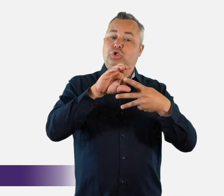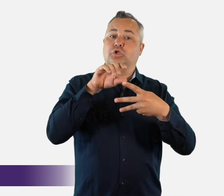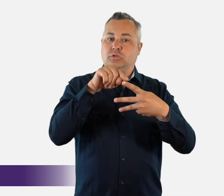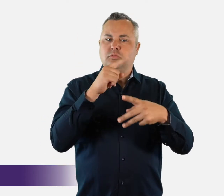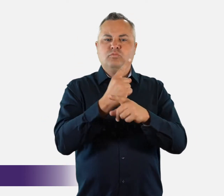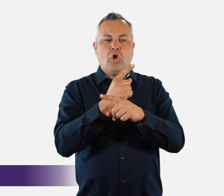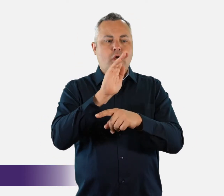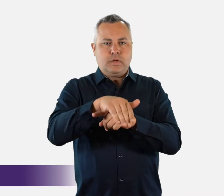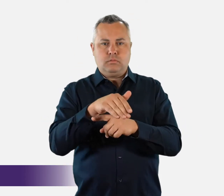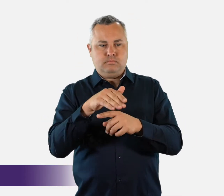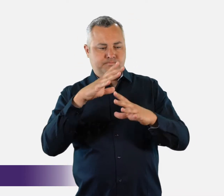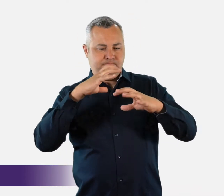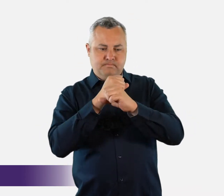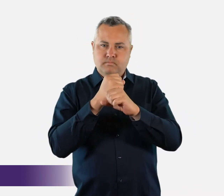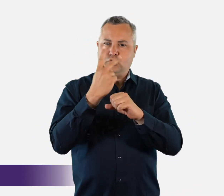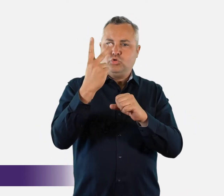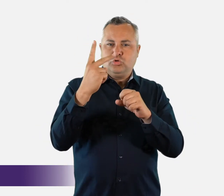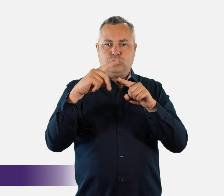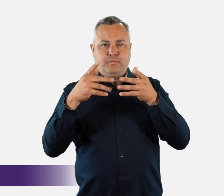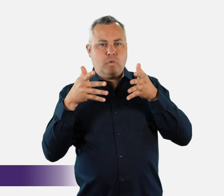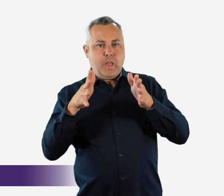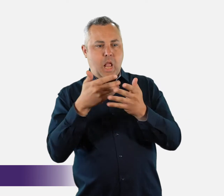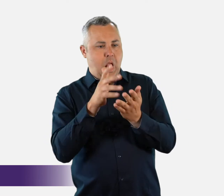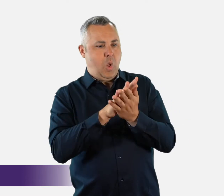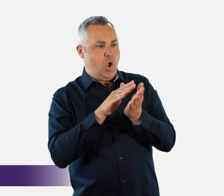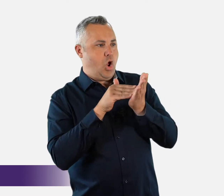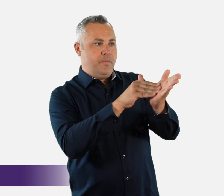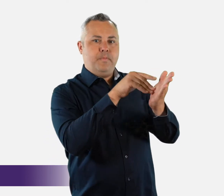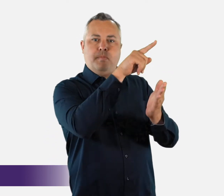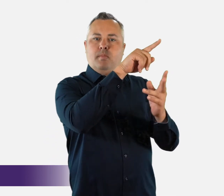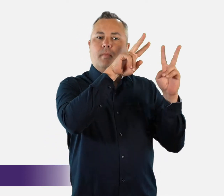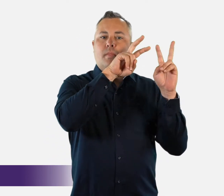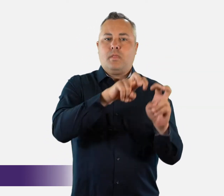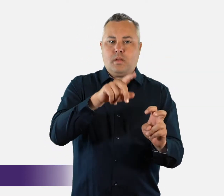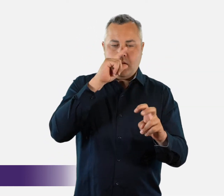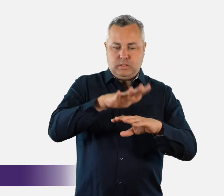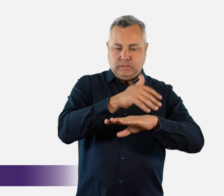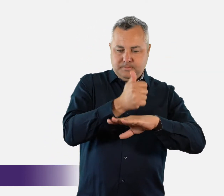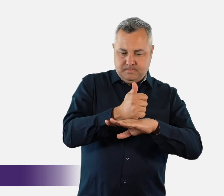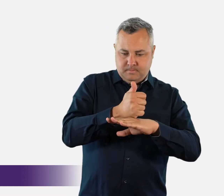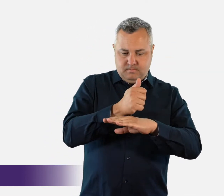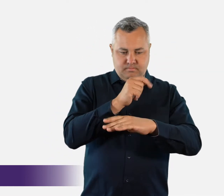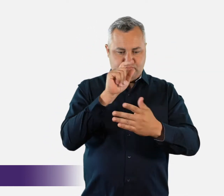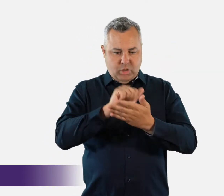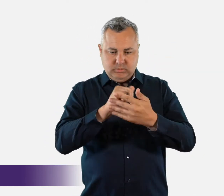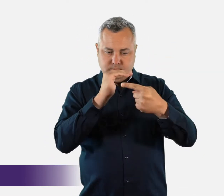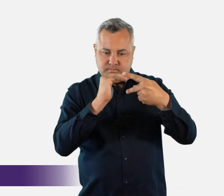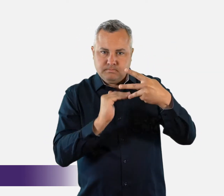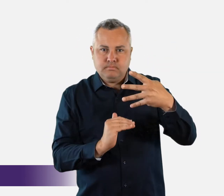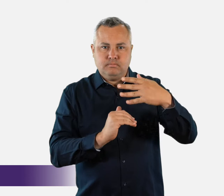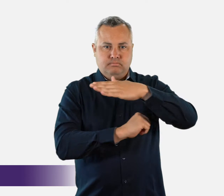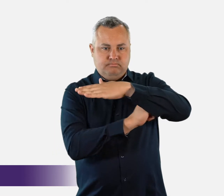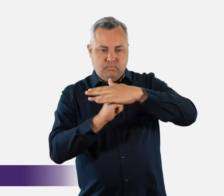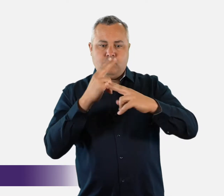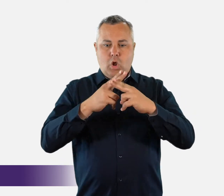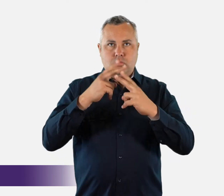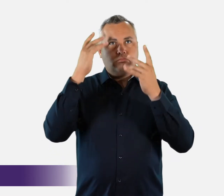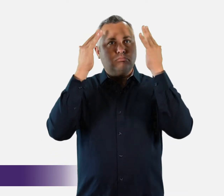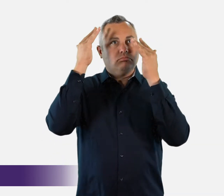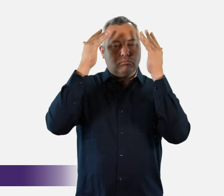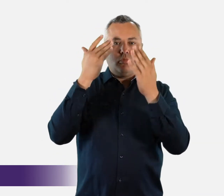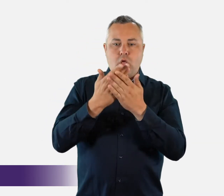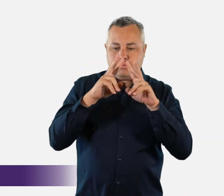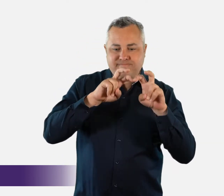Summarises two approaches which provide the foundation for the Royal Commission’s consideration -